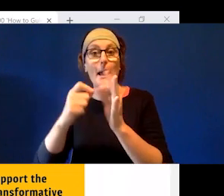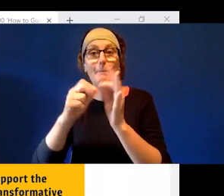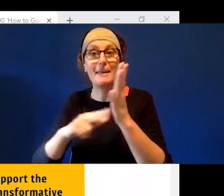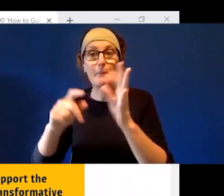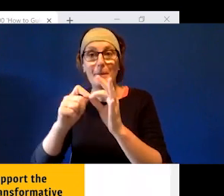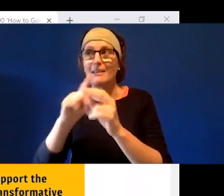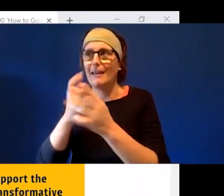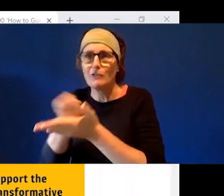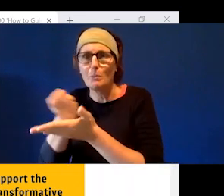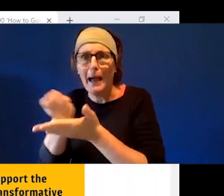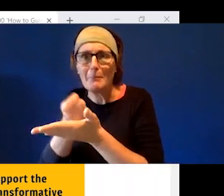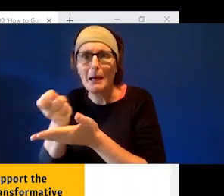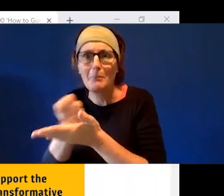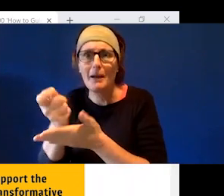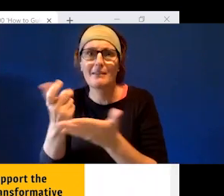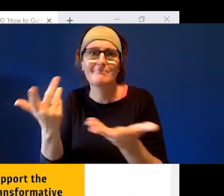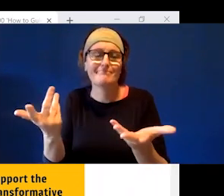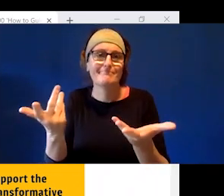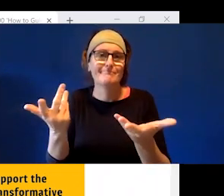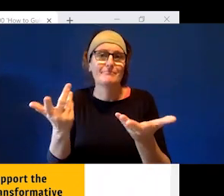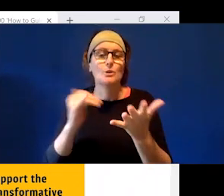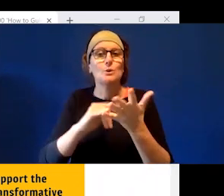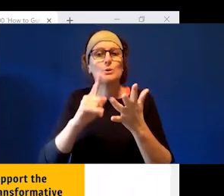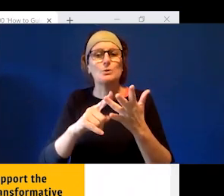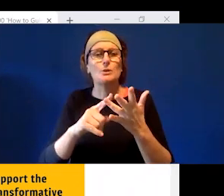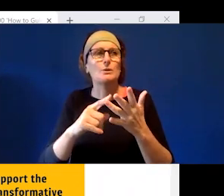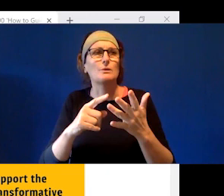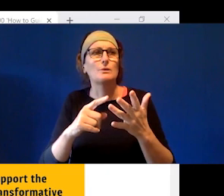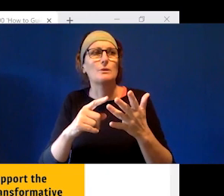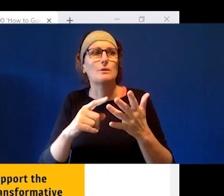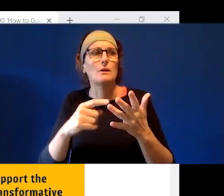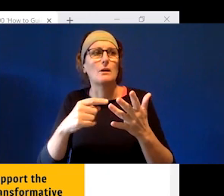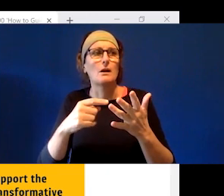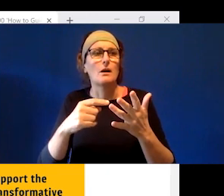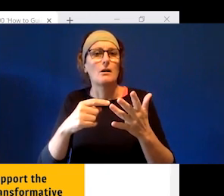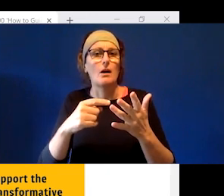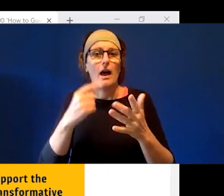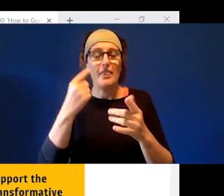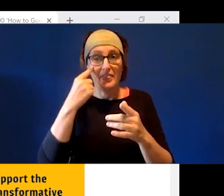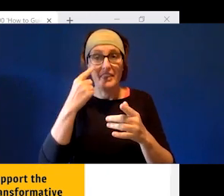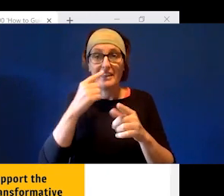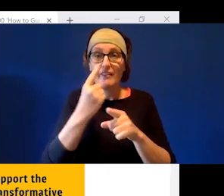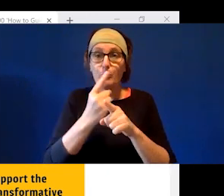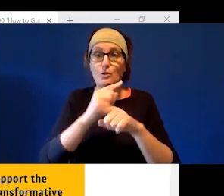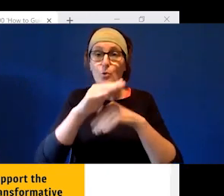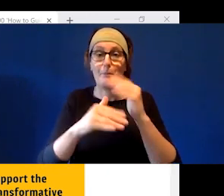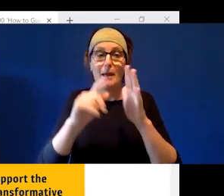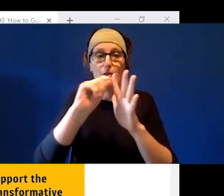I was talking about the pressure that gets put on the supply chain of that